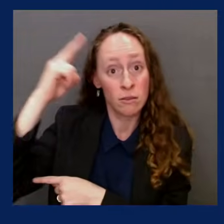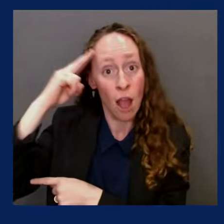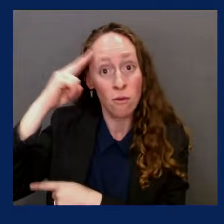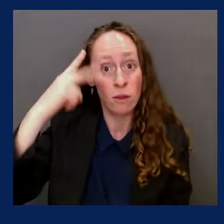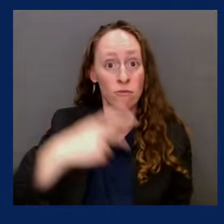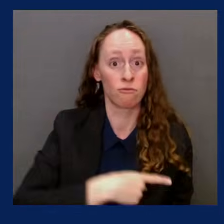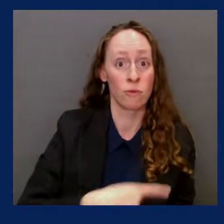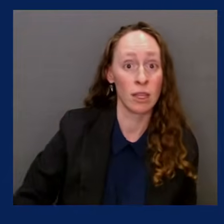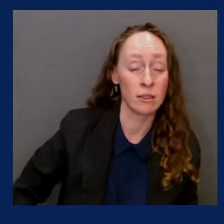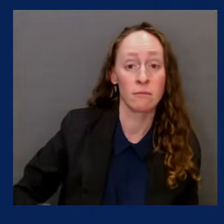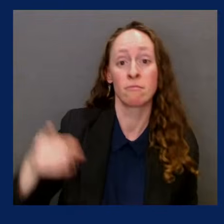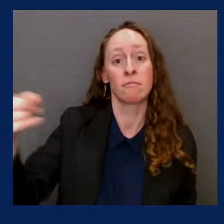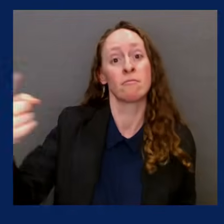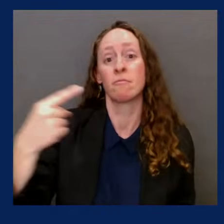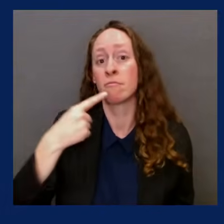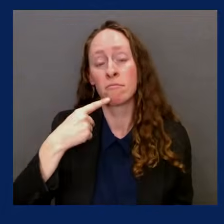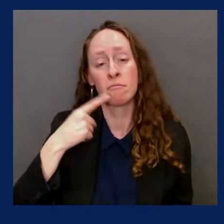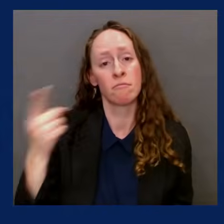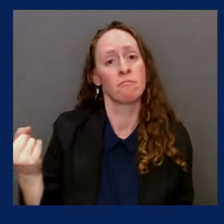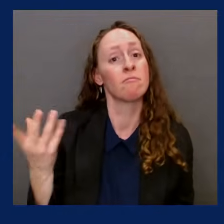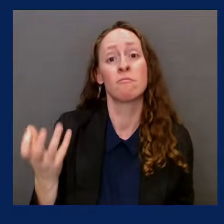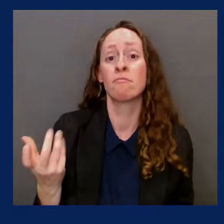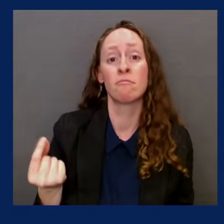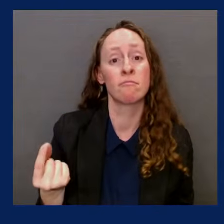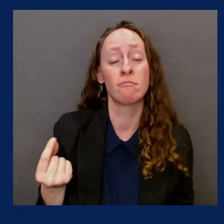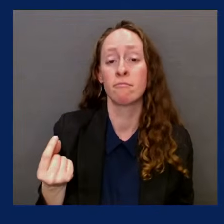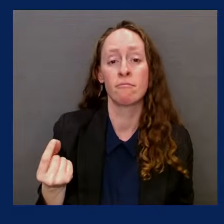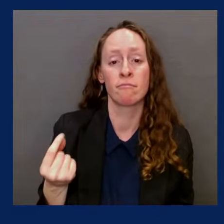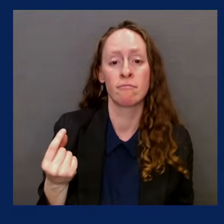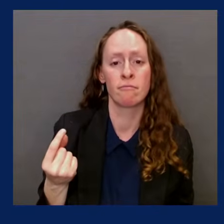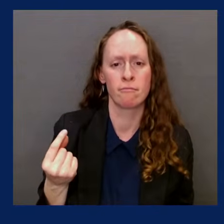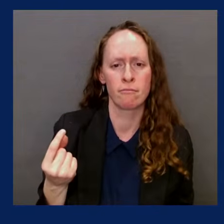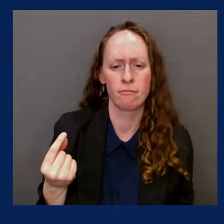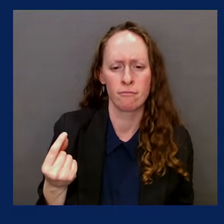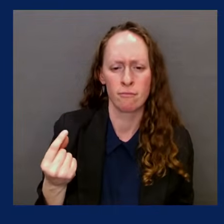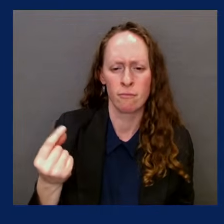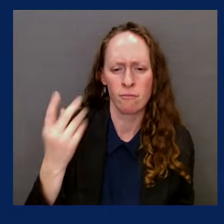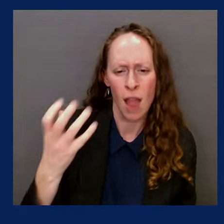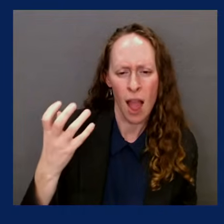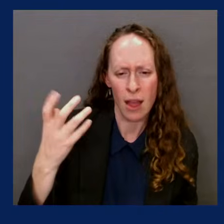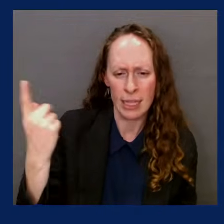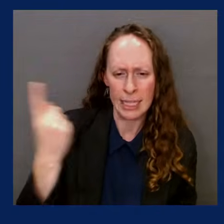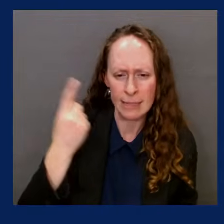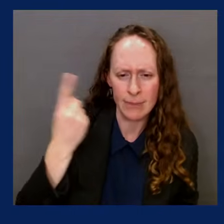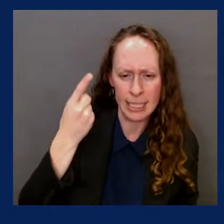It's overwhelmingly in his interest. It's in Saudis' interest. It's -- the idea that you'd have the nations